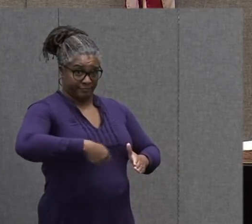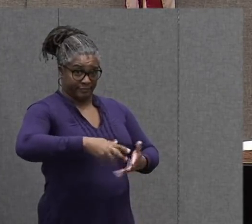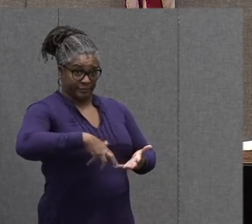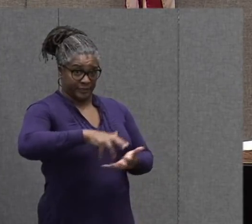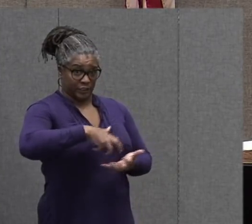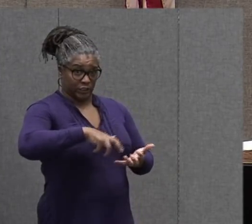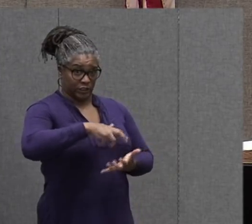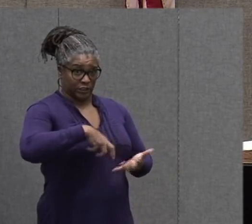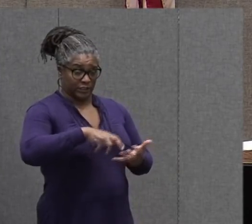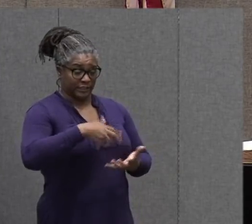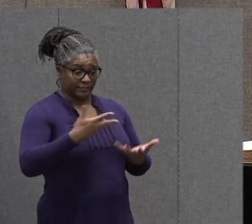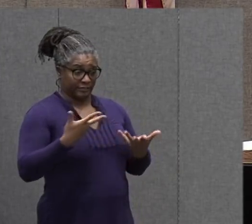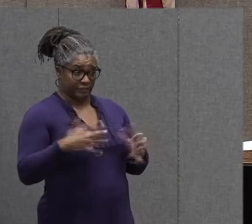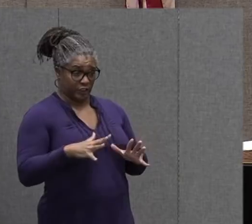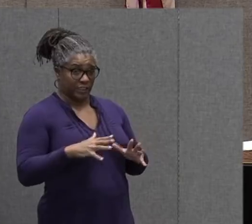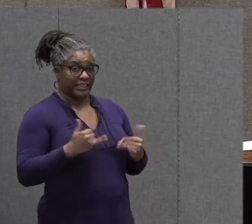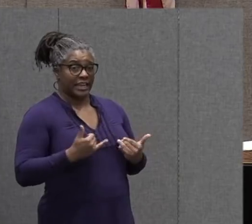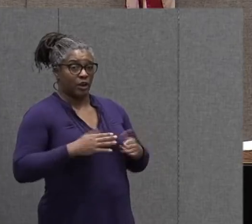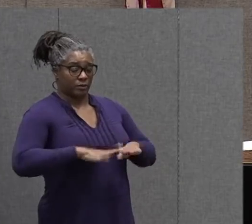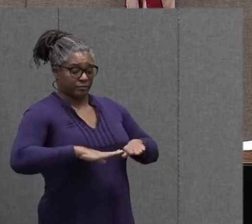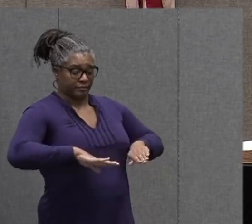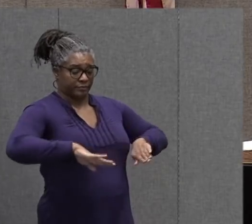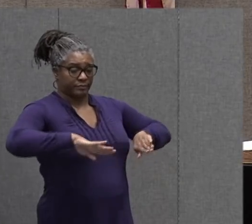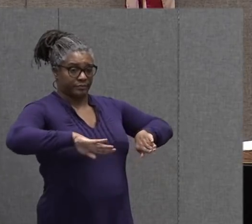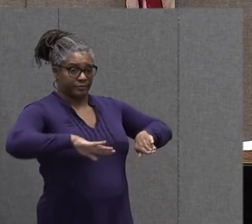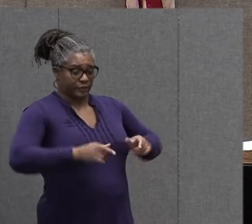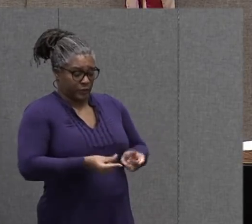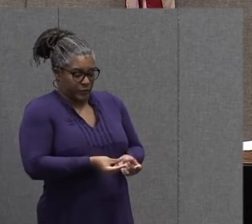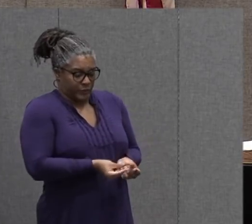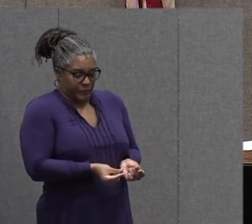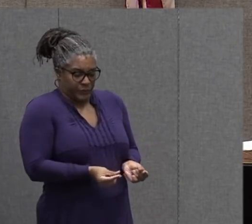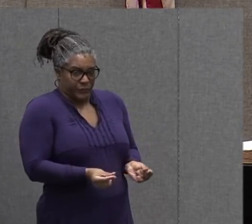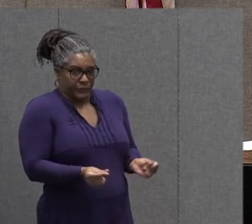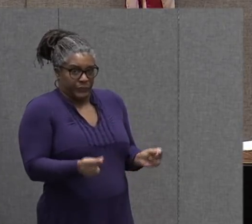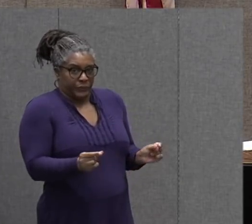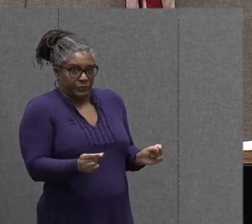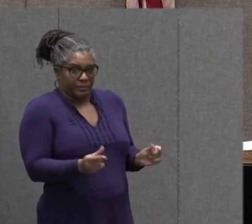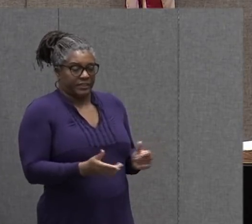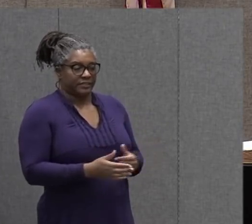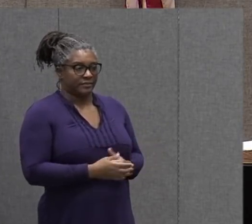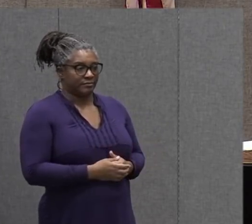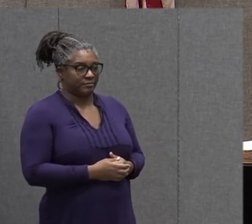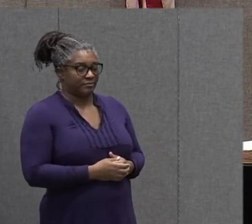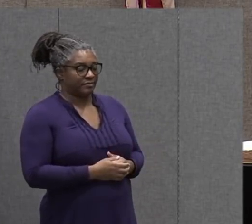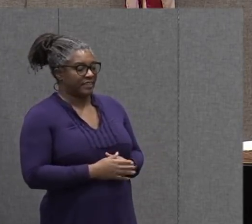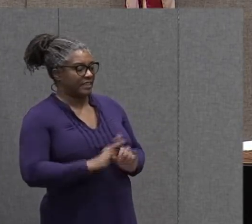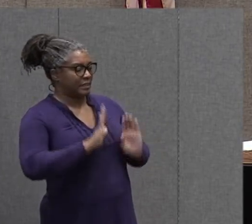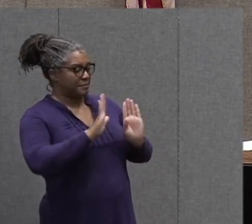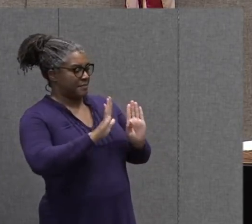It doesn't have to come up the side. But down on the bottom. Looks amazing, I'm going to write.